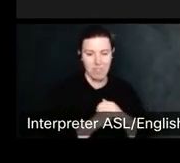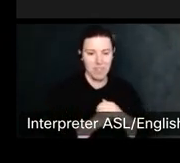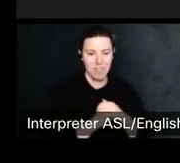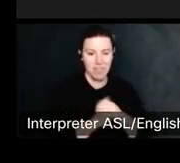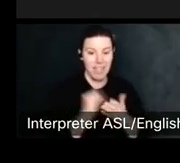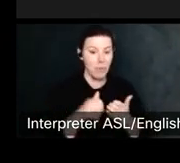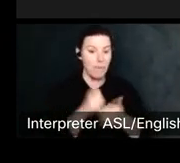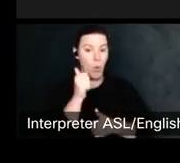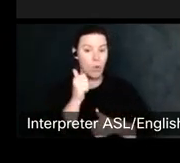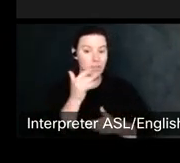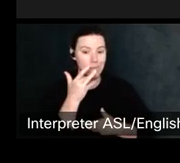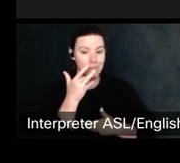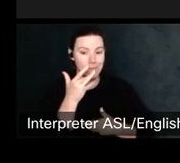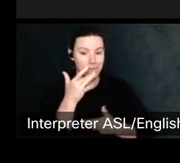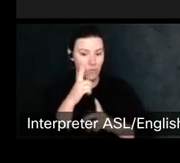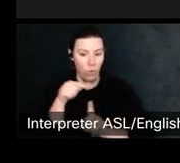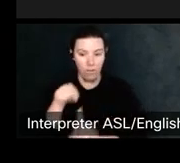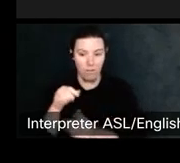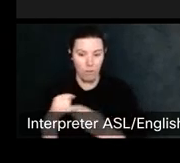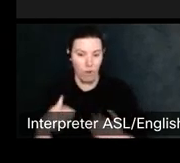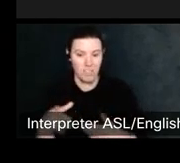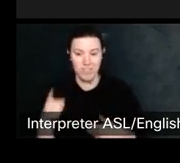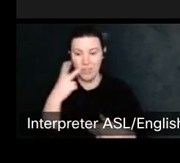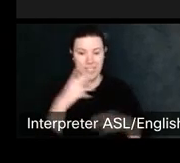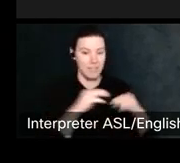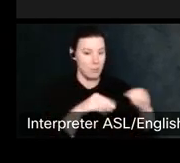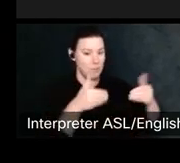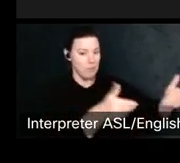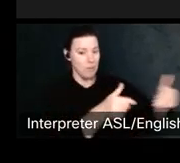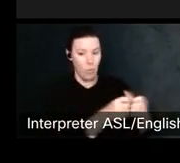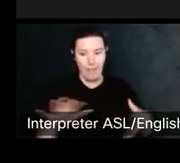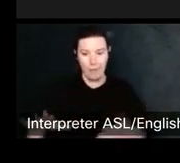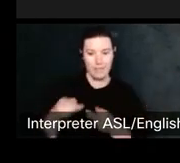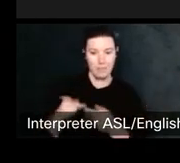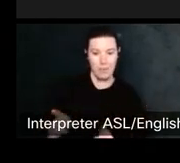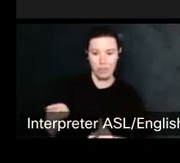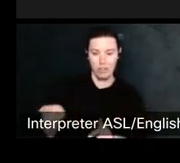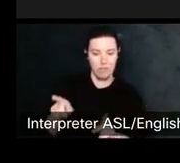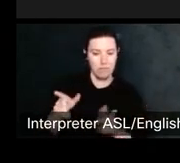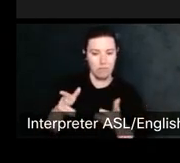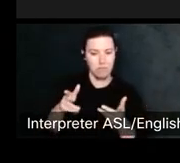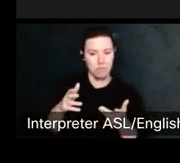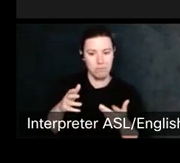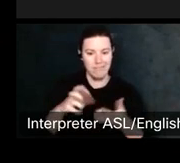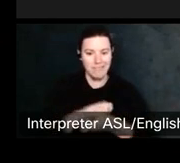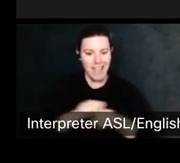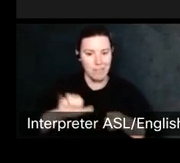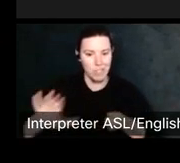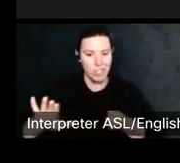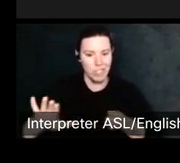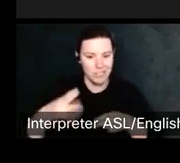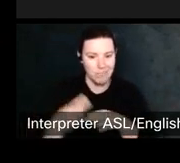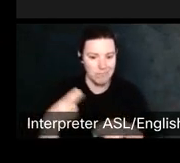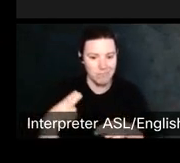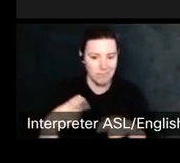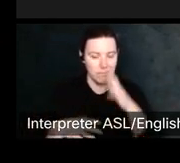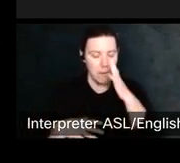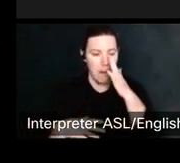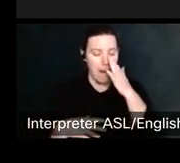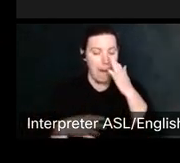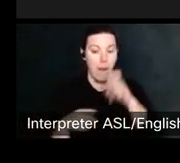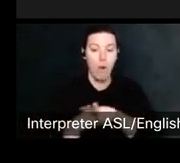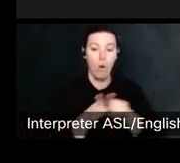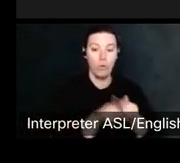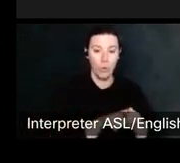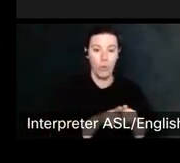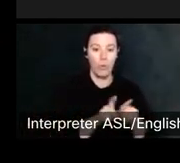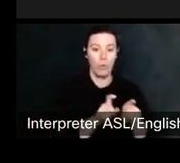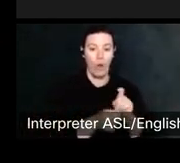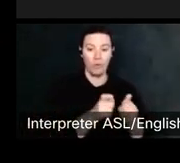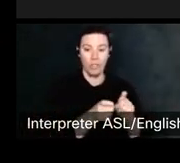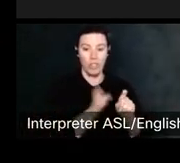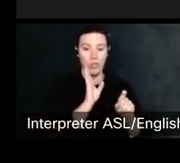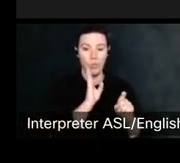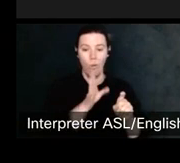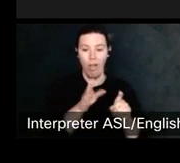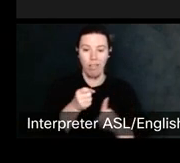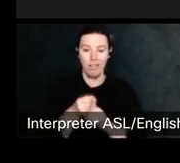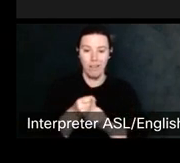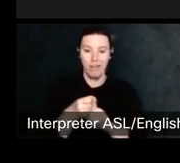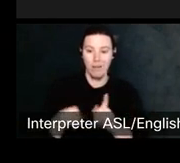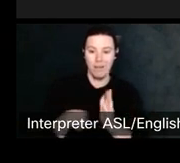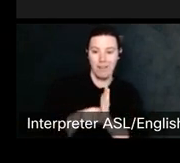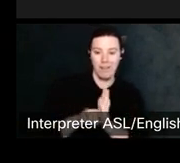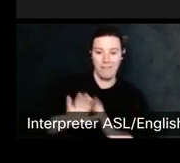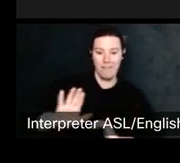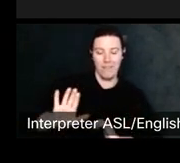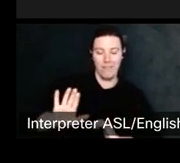Forged ahead, without his permission and had damaged or distorted his vision. A jury could also conclude that the alterations had a detrimental impact on his, his honor or reputation and they could also find that.